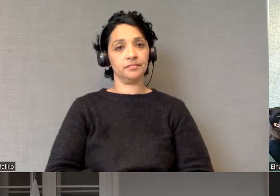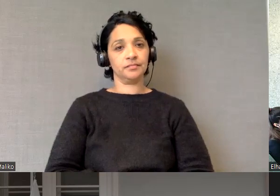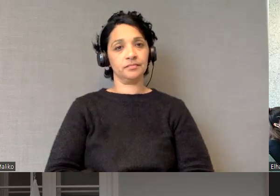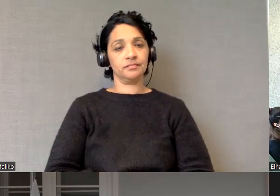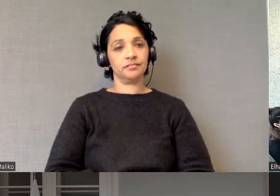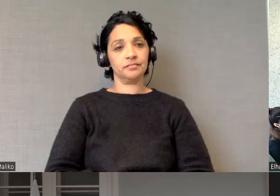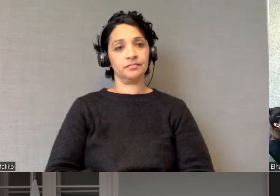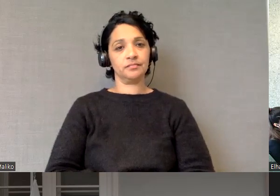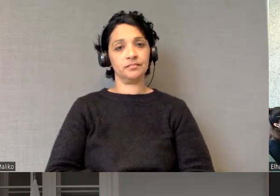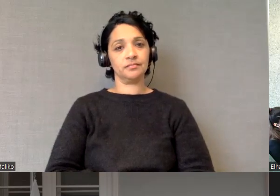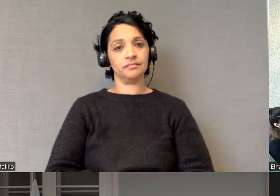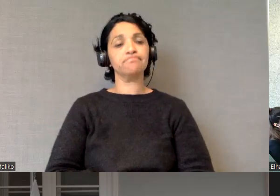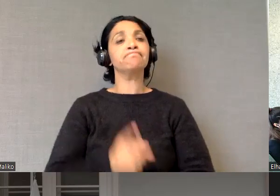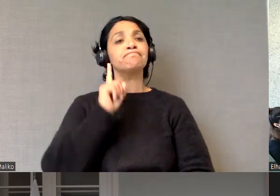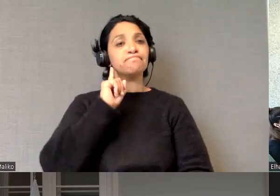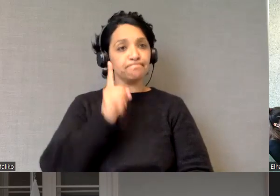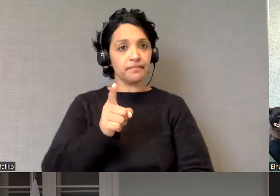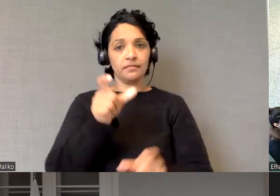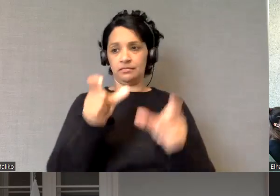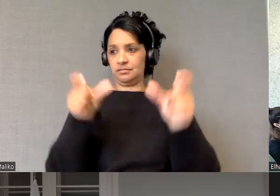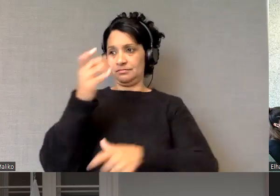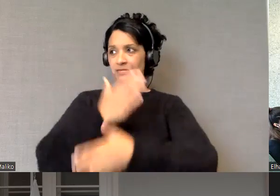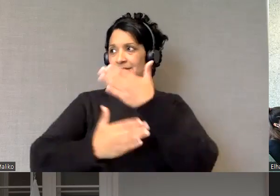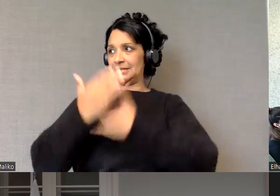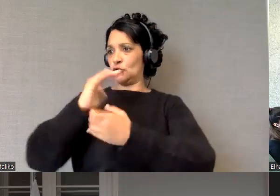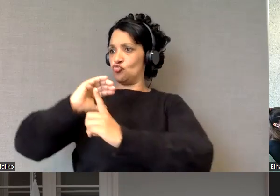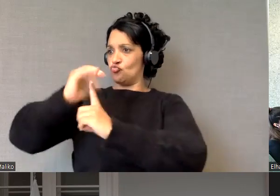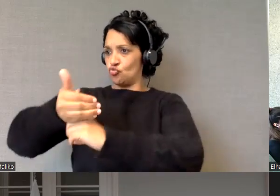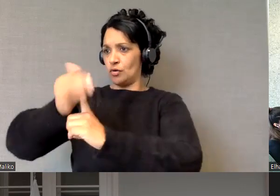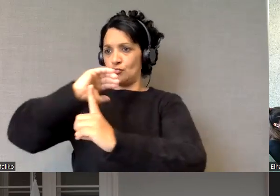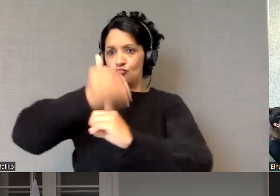to provide specific protections of persons with disabilities in armed conflict, no adjustments